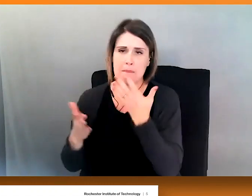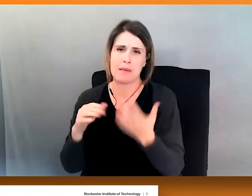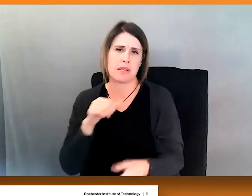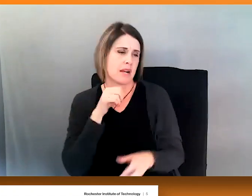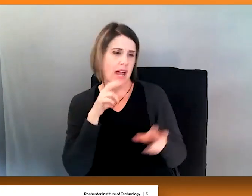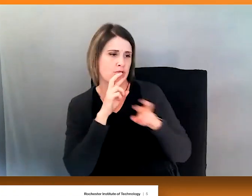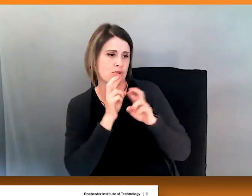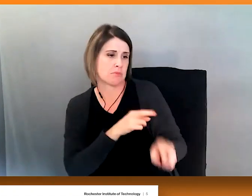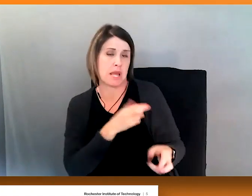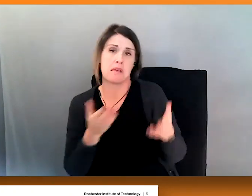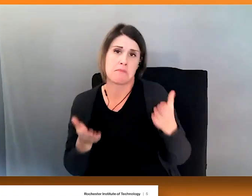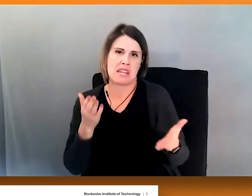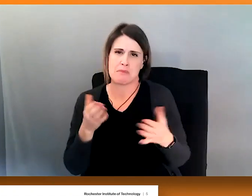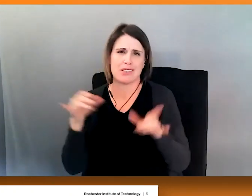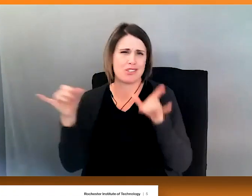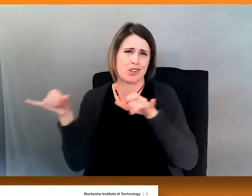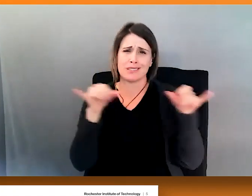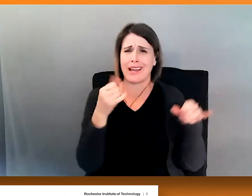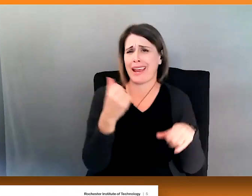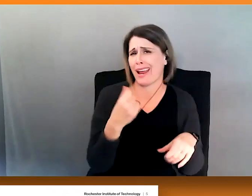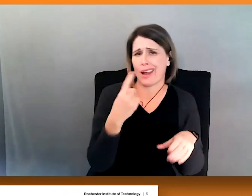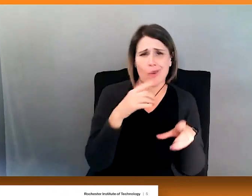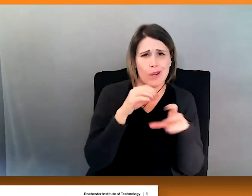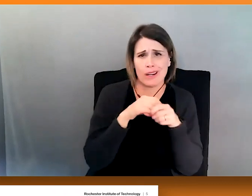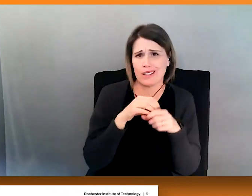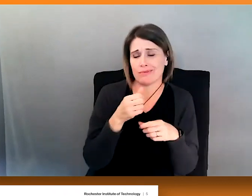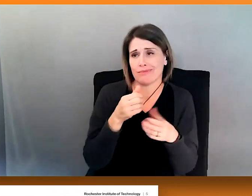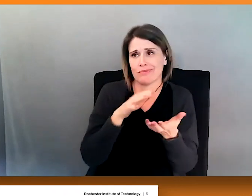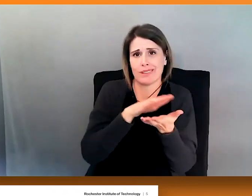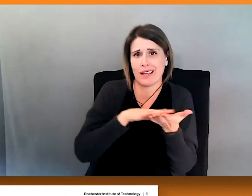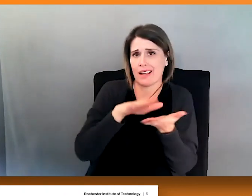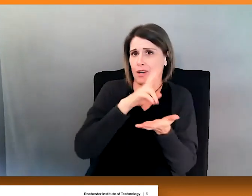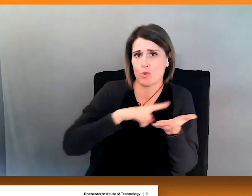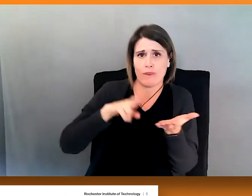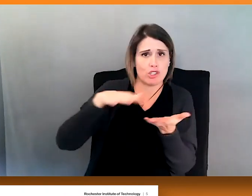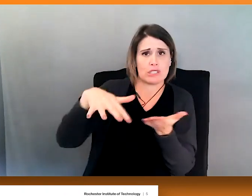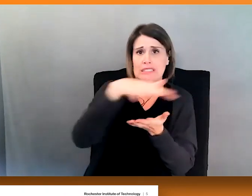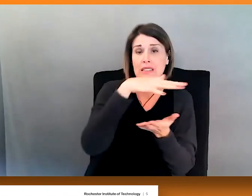an academia, but there are a lot of good program officers out there,